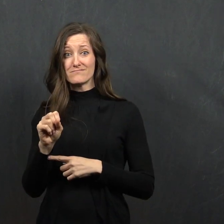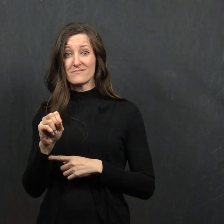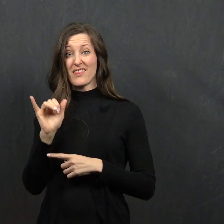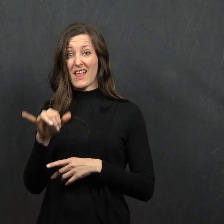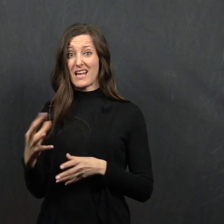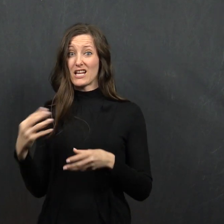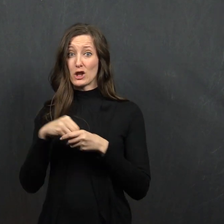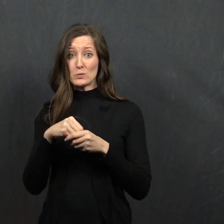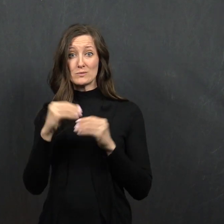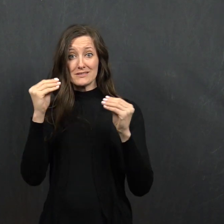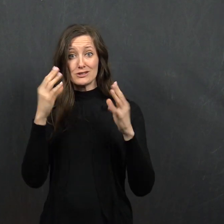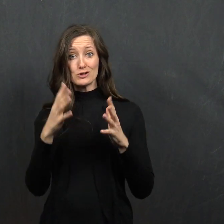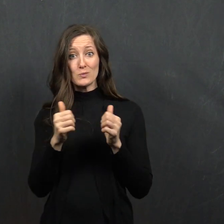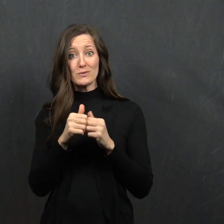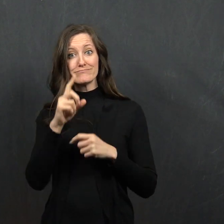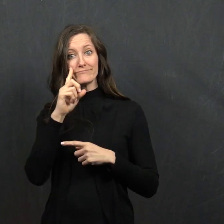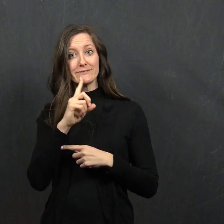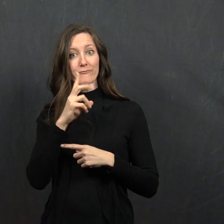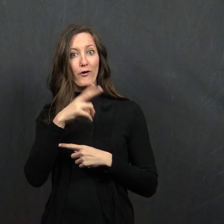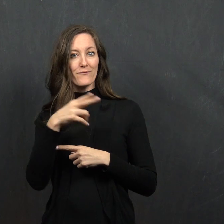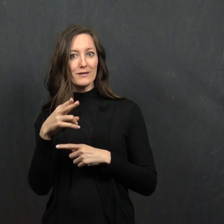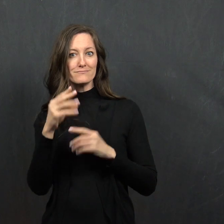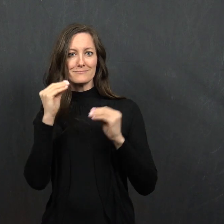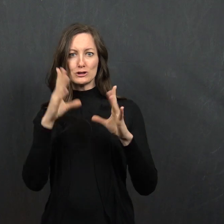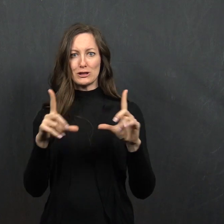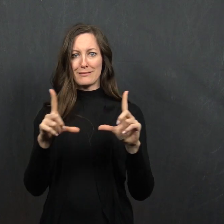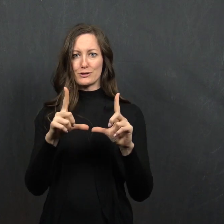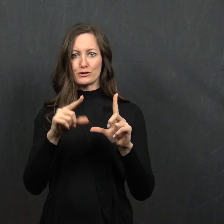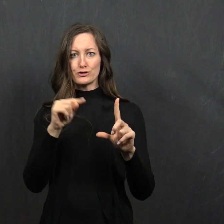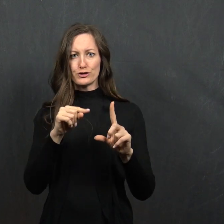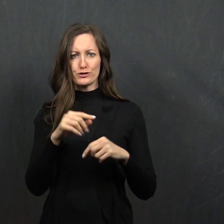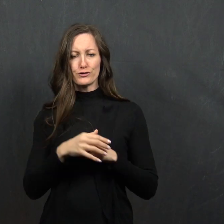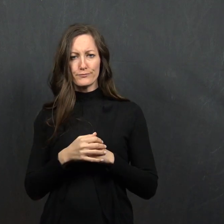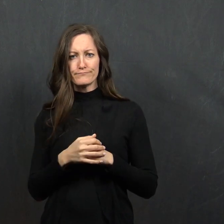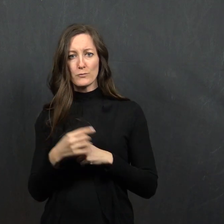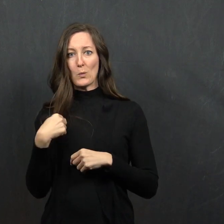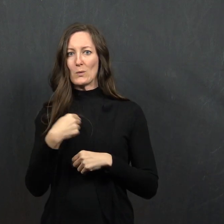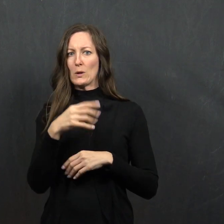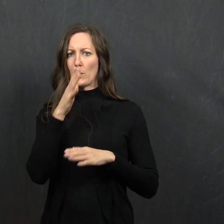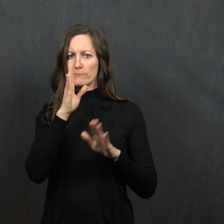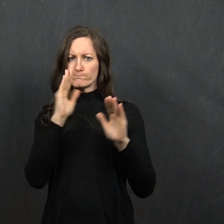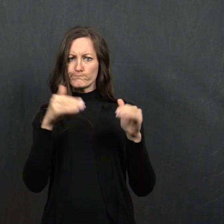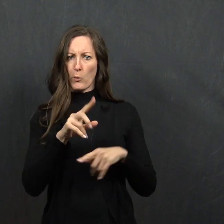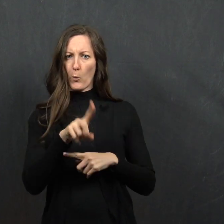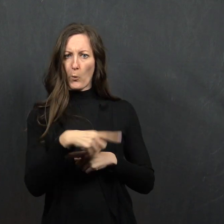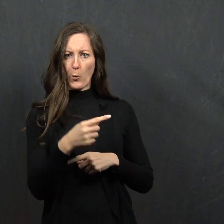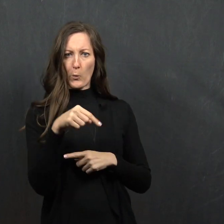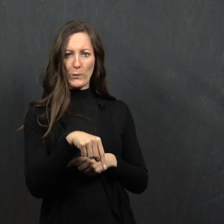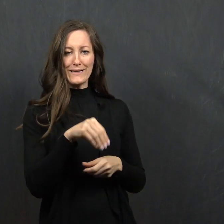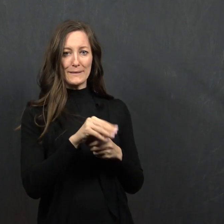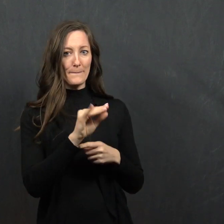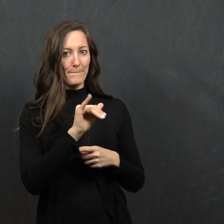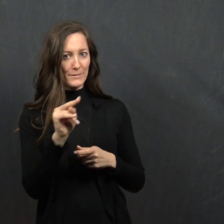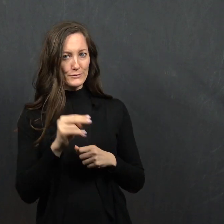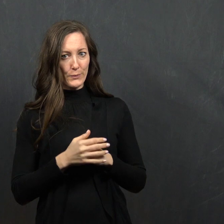This includes teachers with deaf/hard of hearing licensure. We will focus on D/HH licensed teachers in Minnesota.